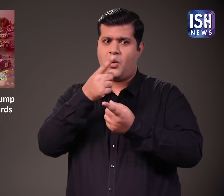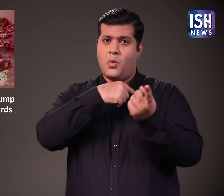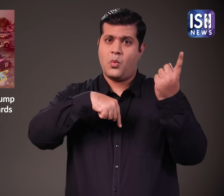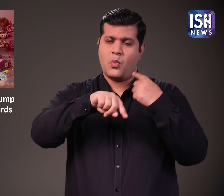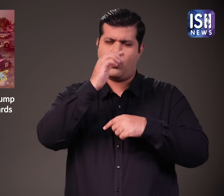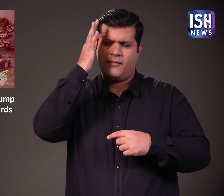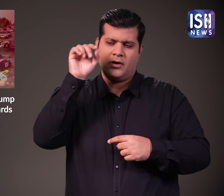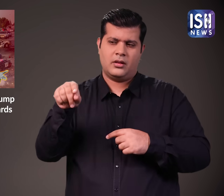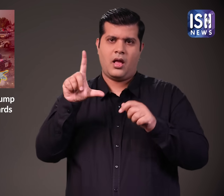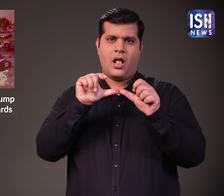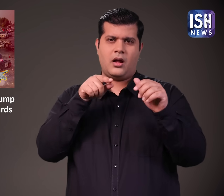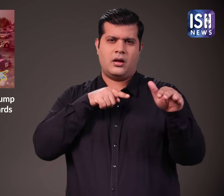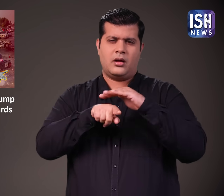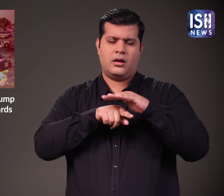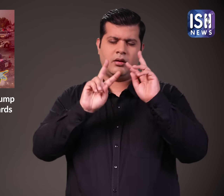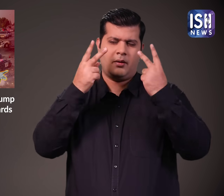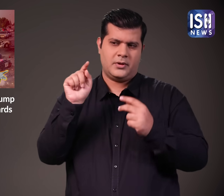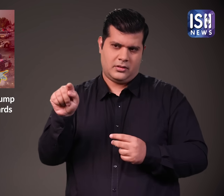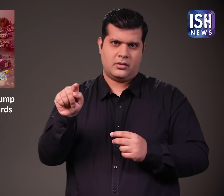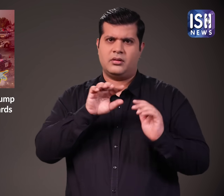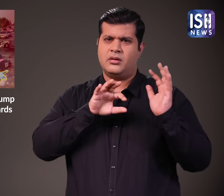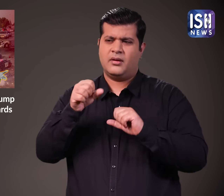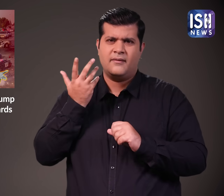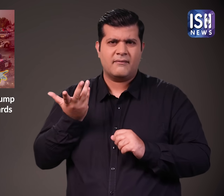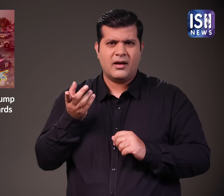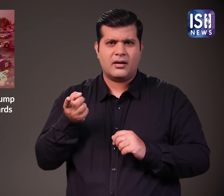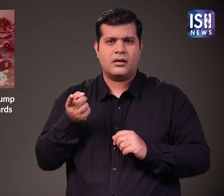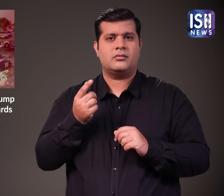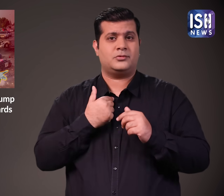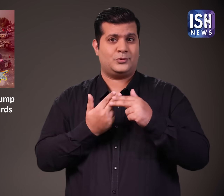This is because there are too many illegal immigrants in LA. But aren't they caught?